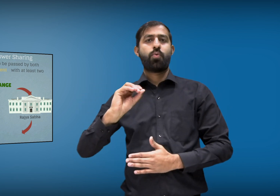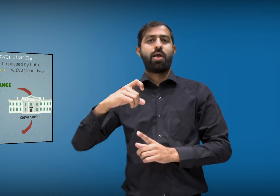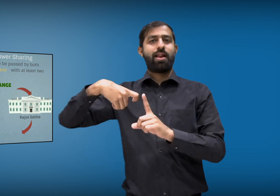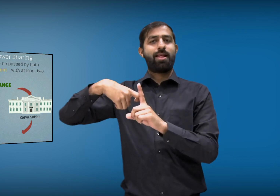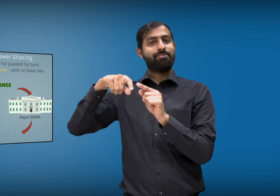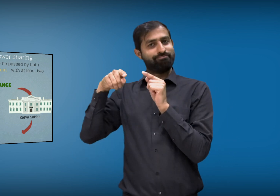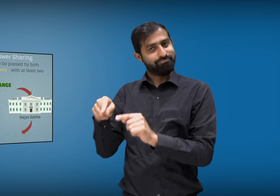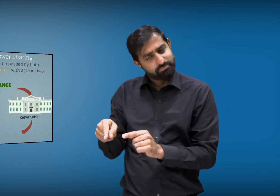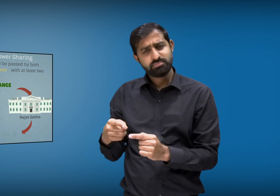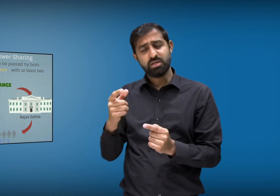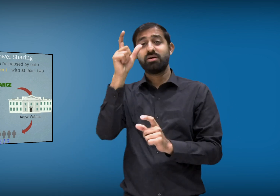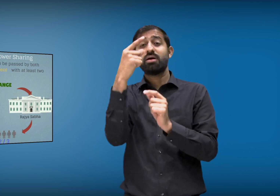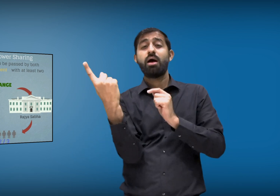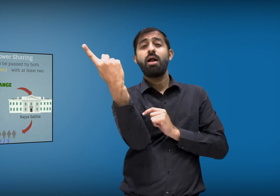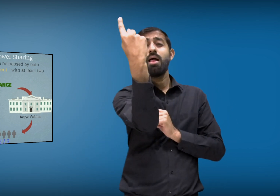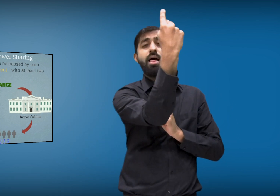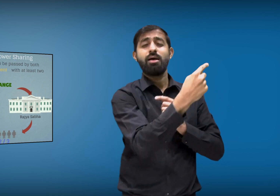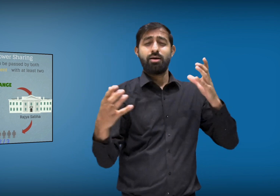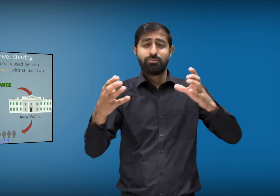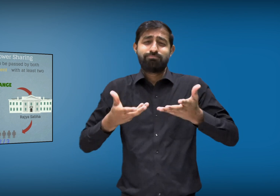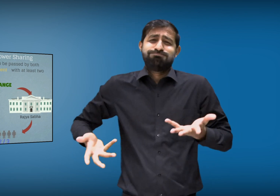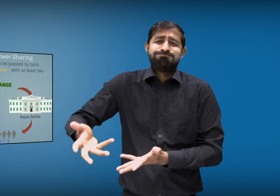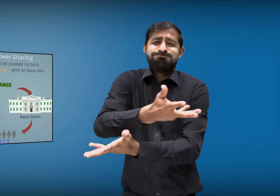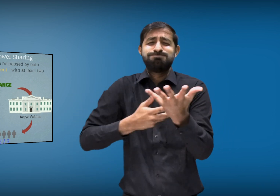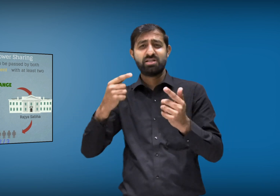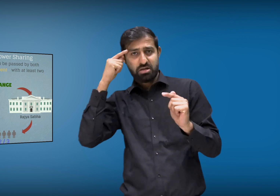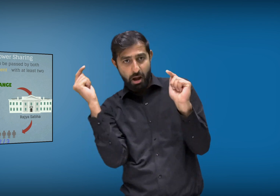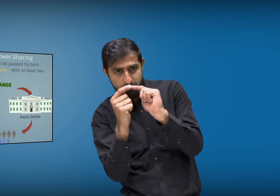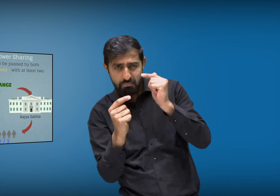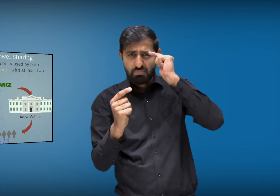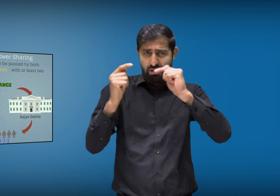tabled at the Parliament with the Lok Sabha.The individual representatives